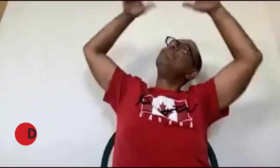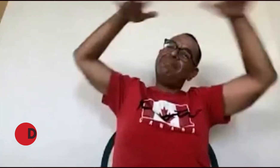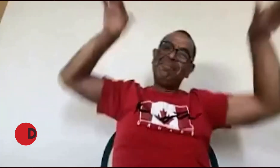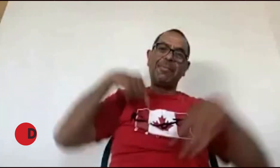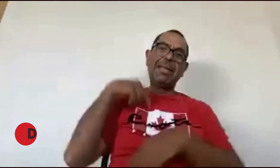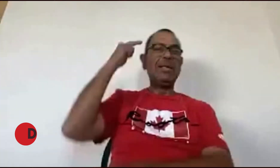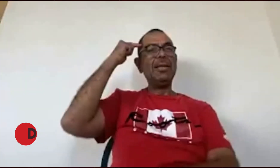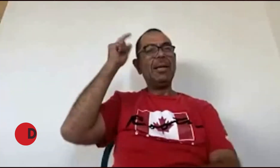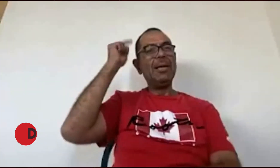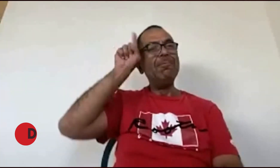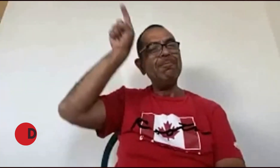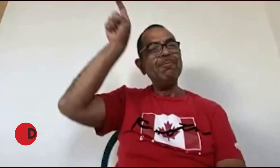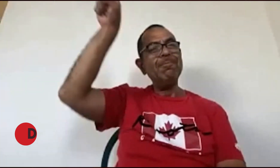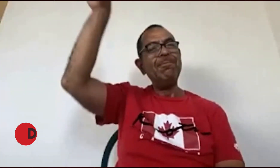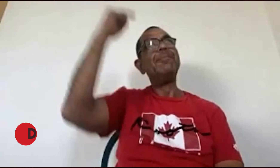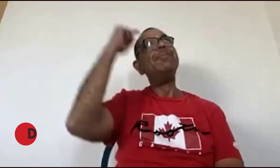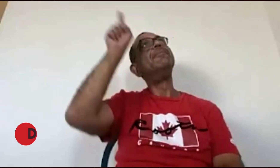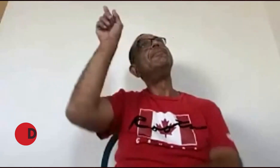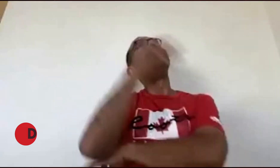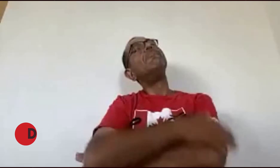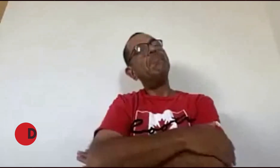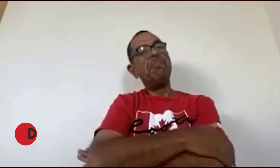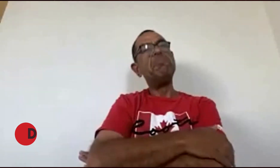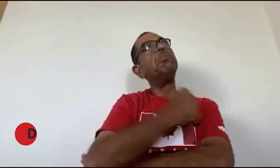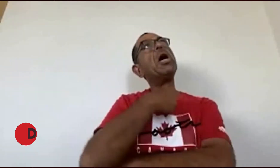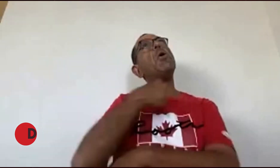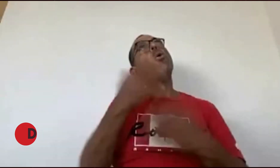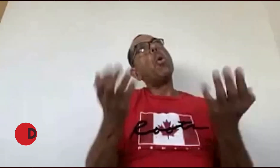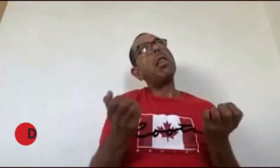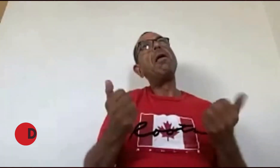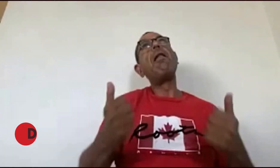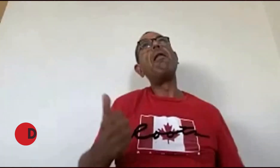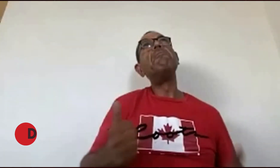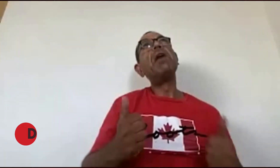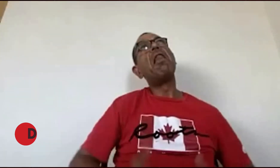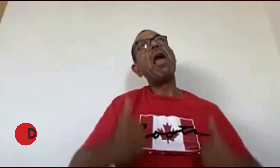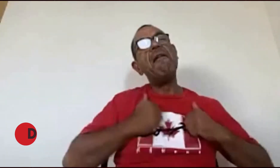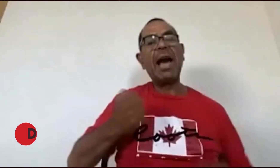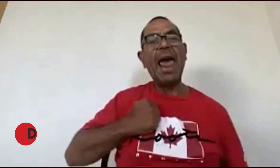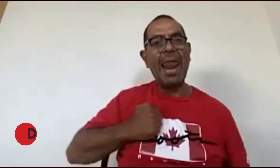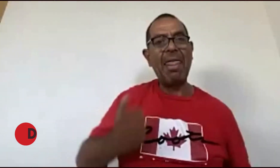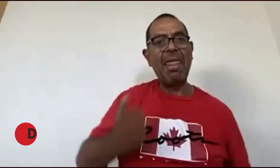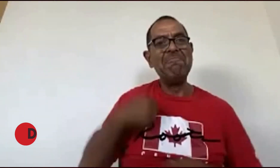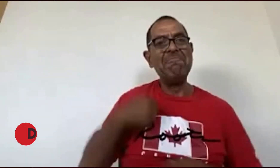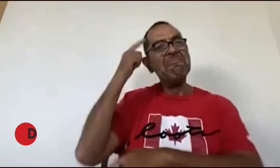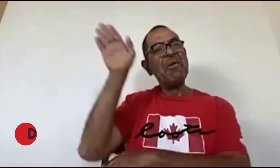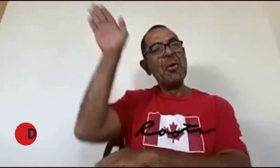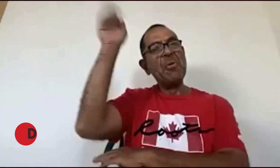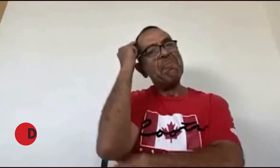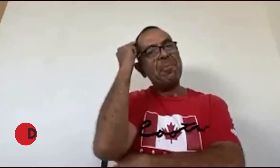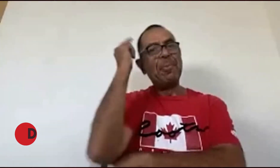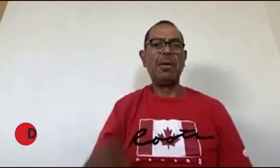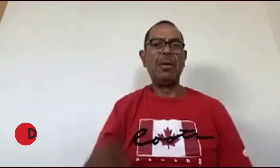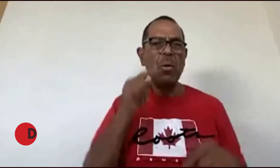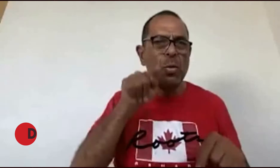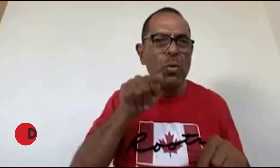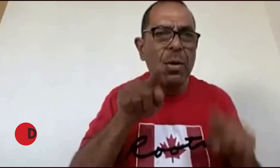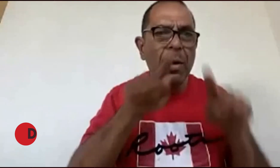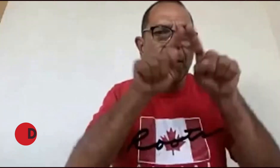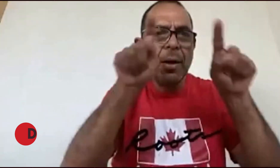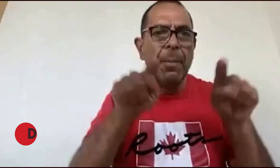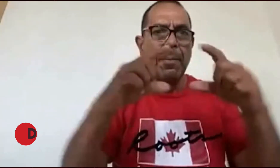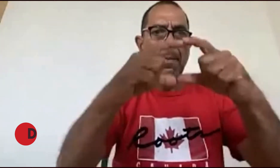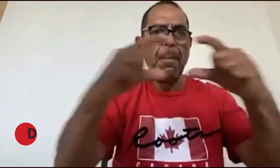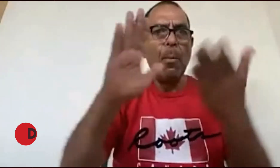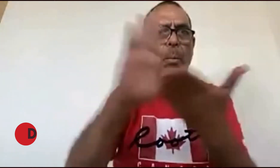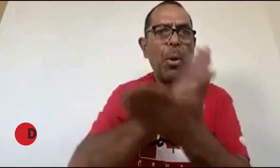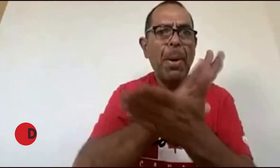I looked at it and dreamed of living in Canada in the future.